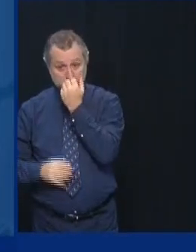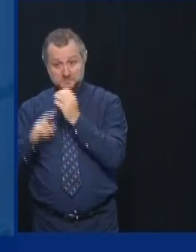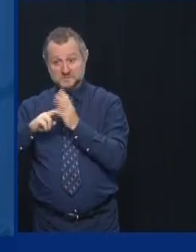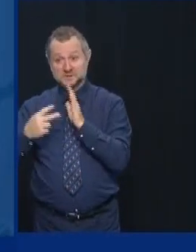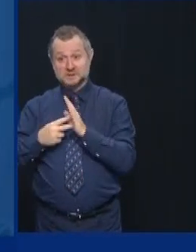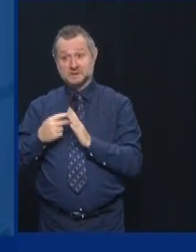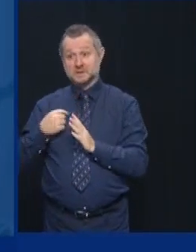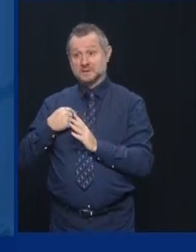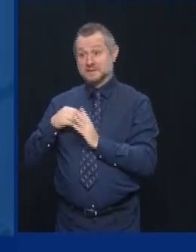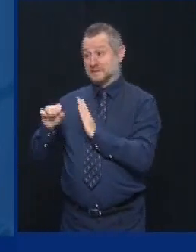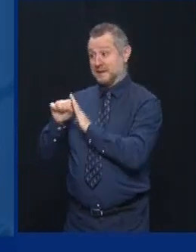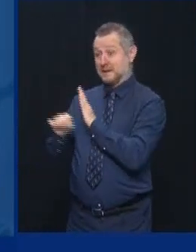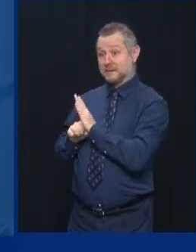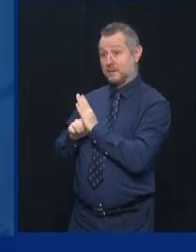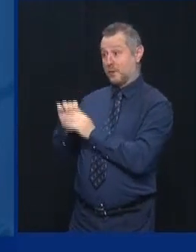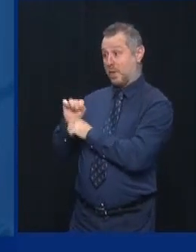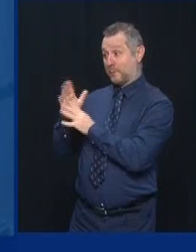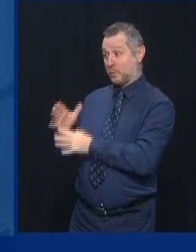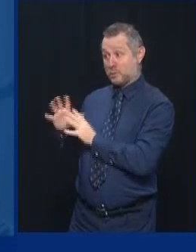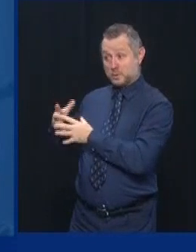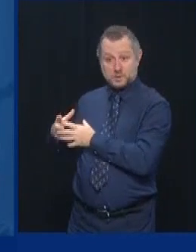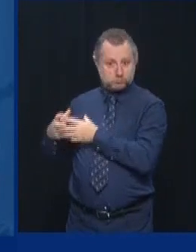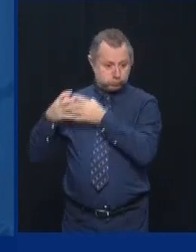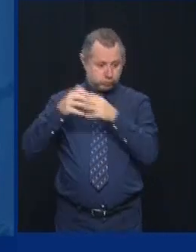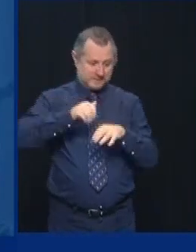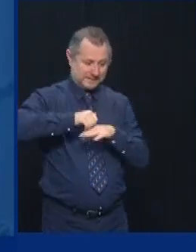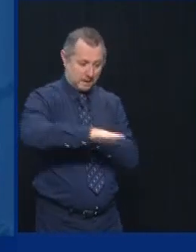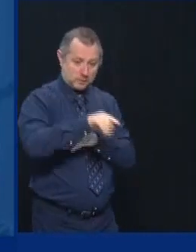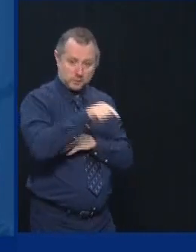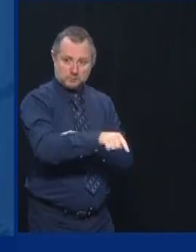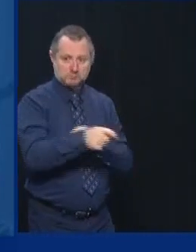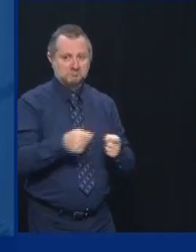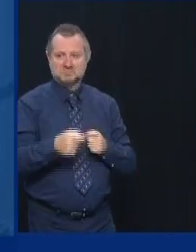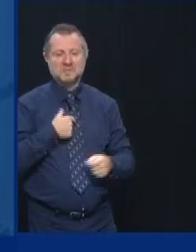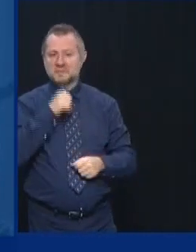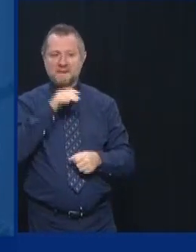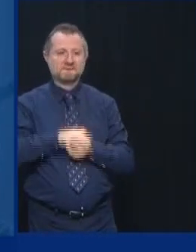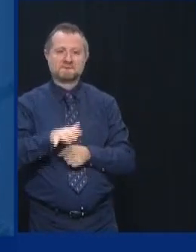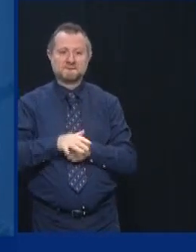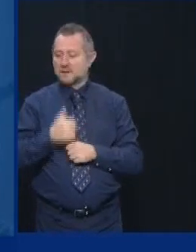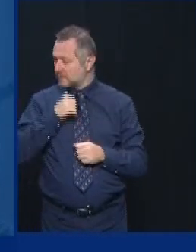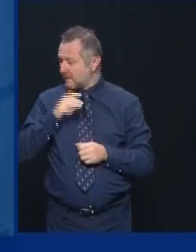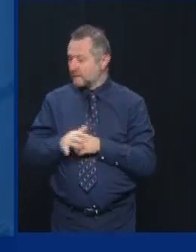BUT THE STATE WILL TAKE OVER THE ENFORCEMENT WITH THE LOCAL PERSONNEL.